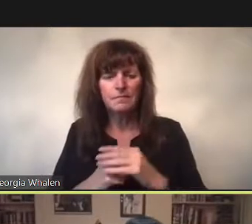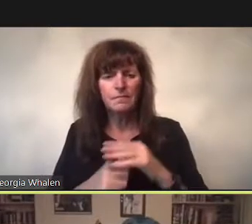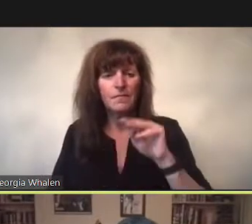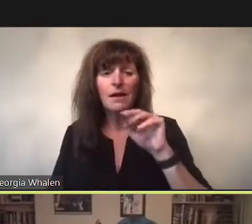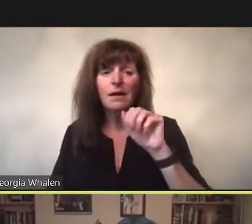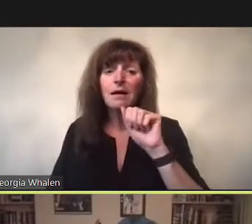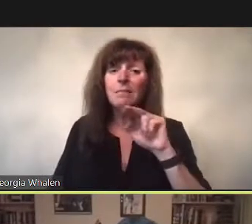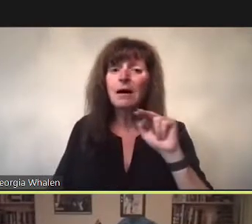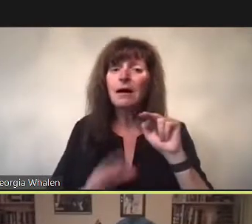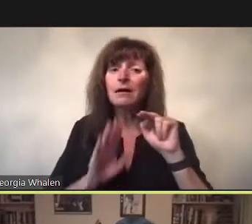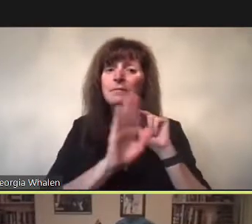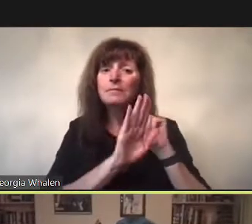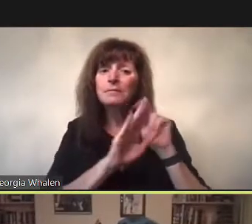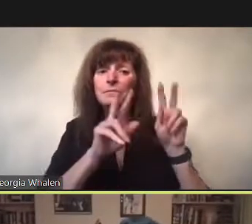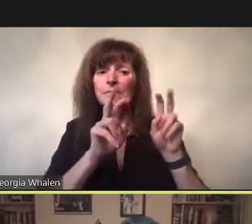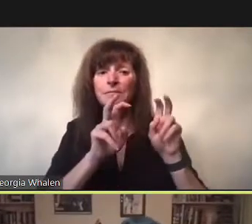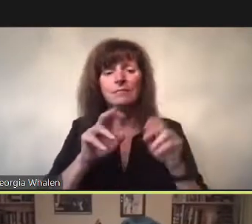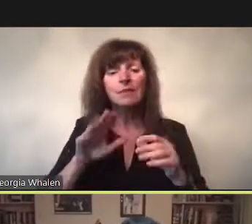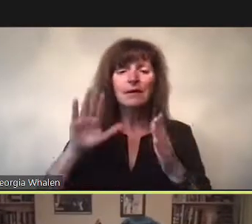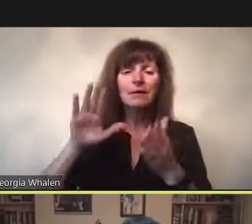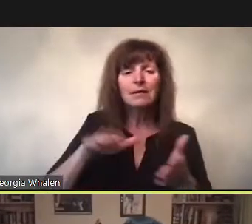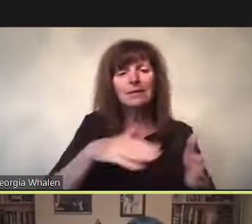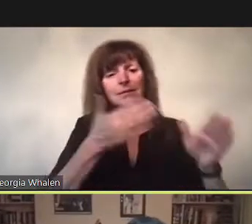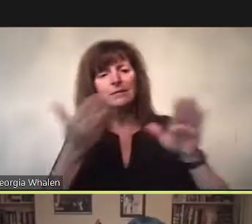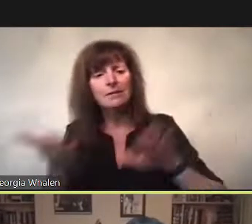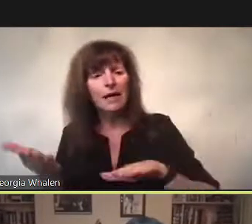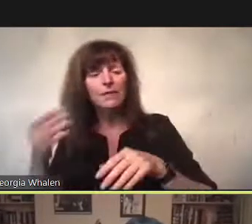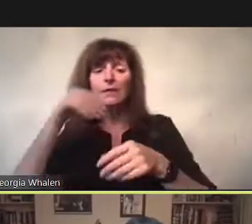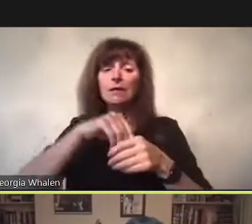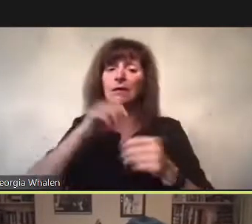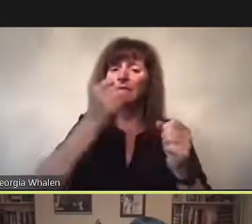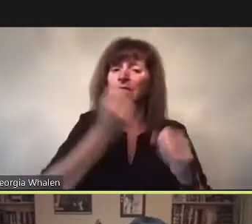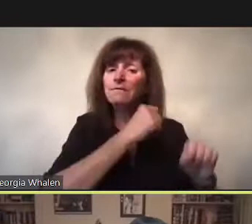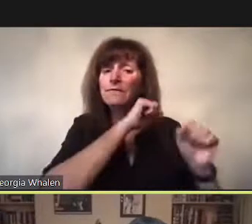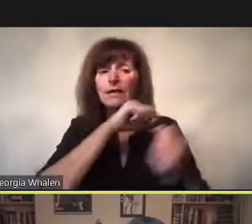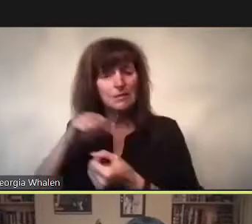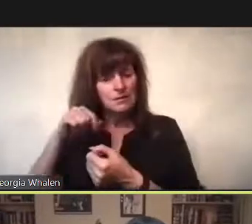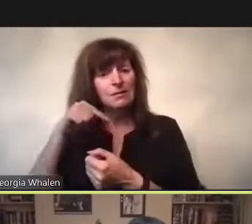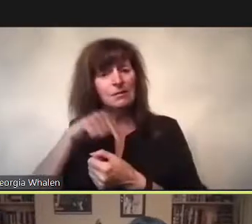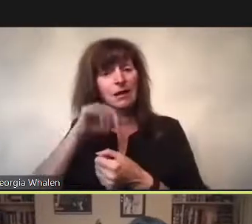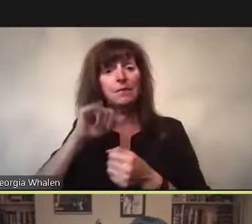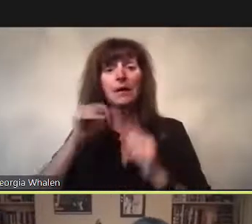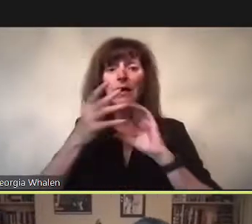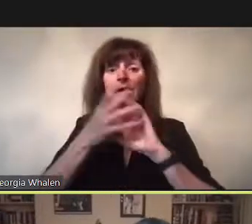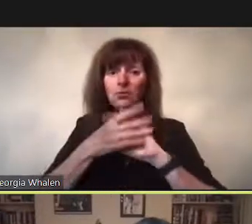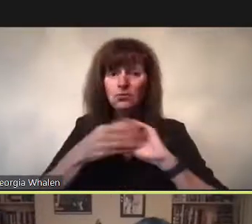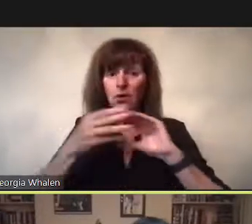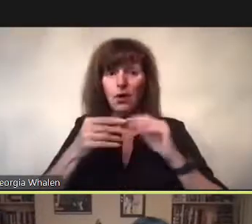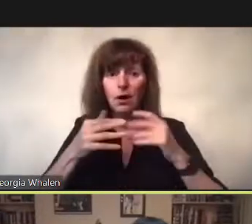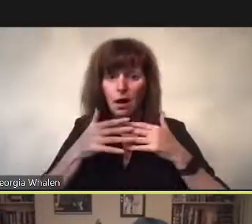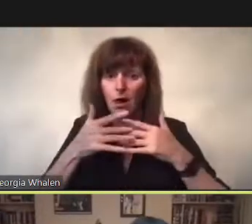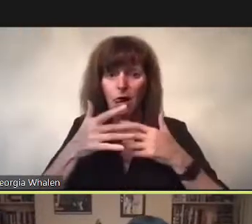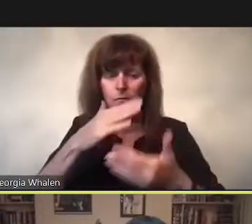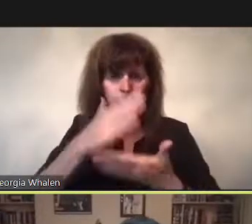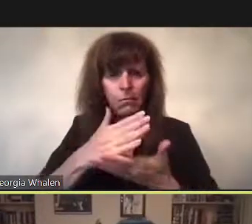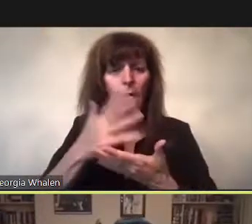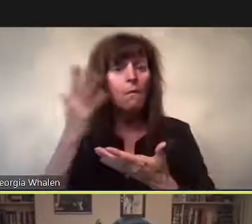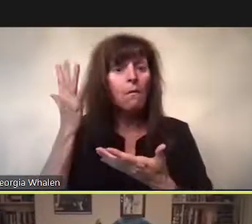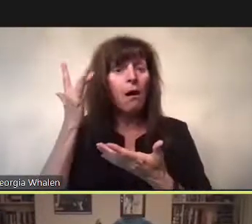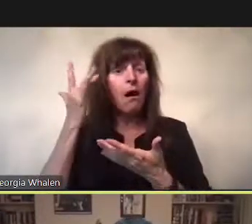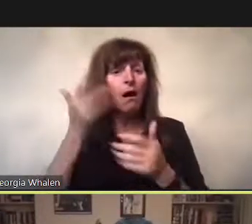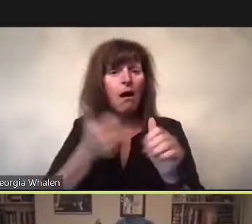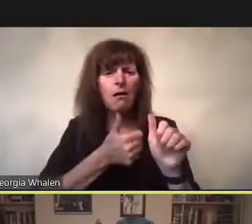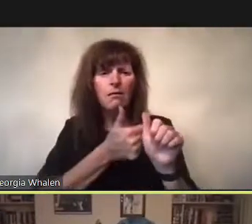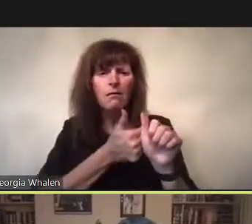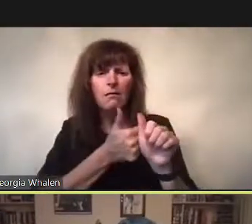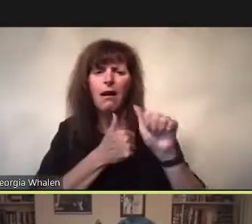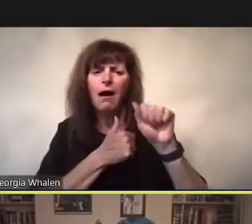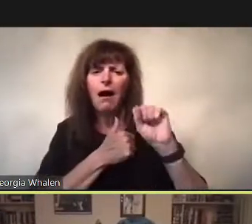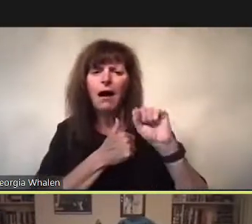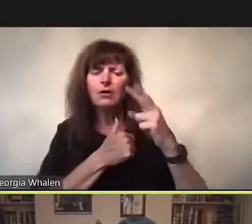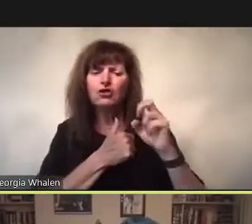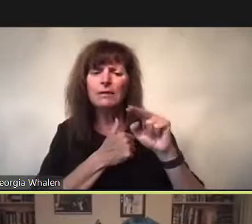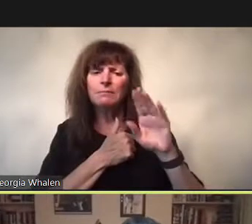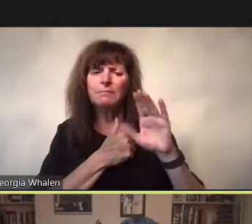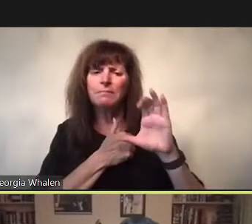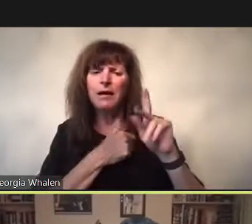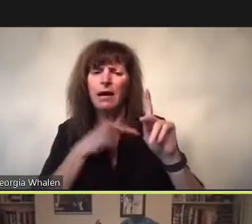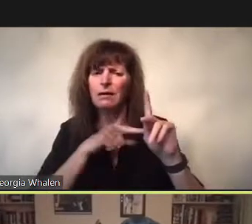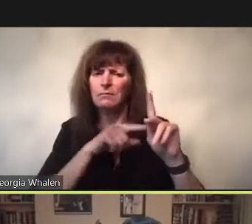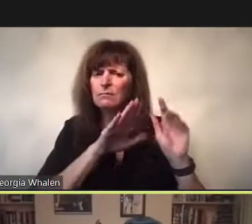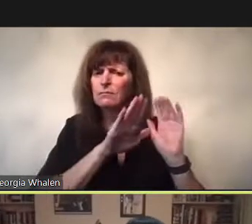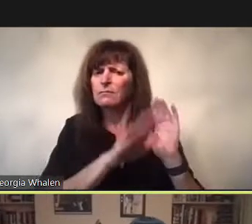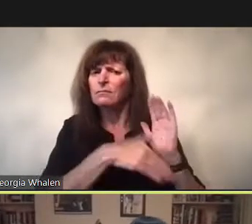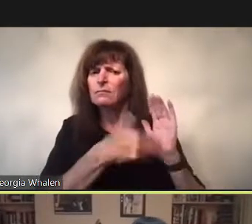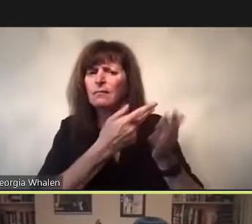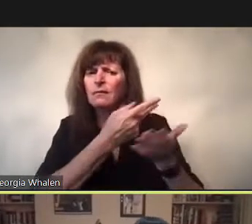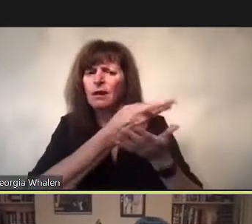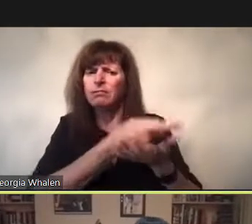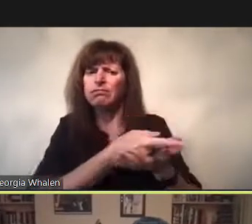But that there is nothing so distasteful as being restored to oneself when one is beside oneself.